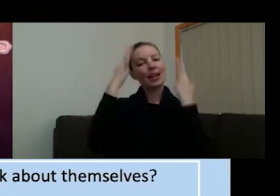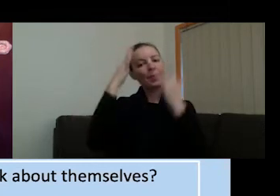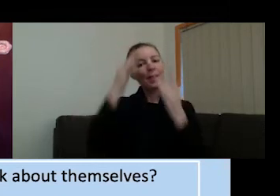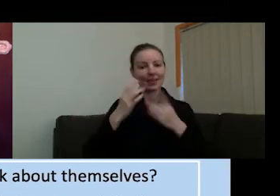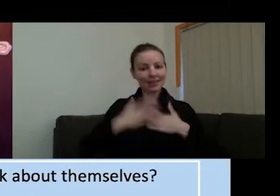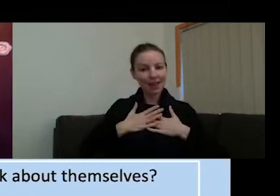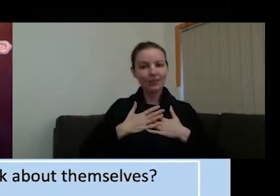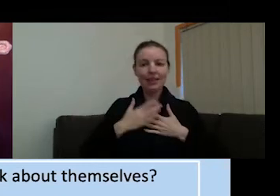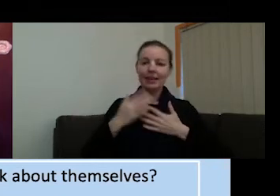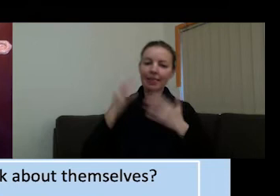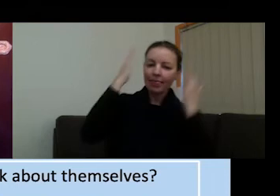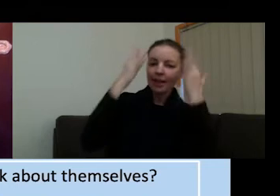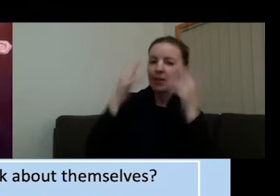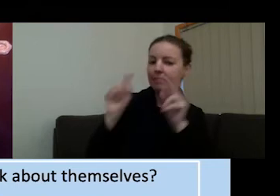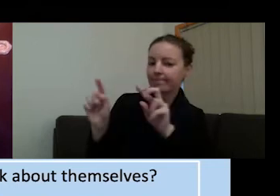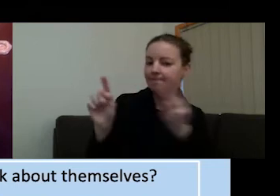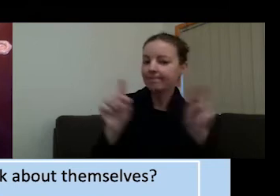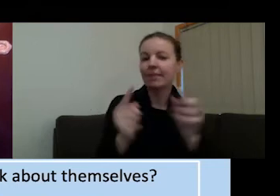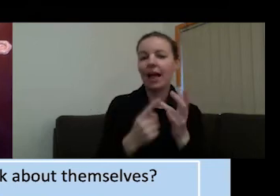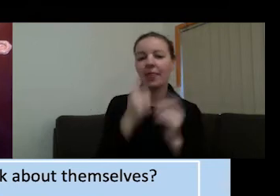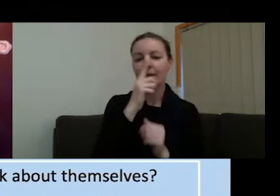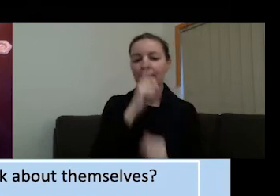I think that doing this as an activity in,